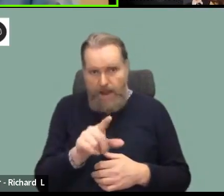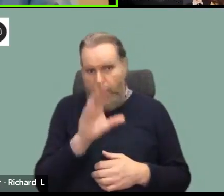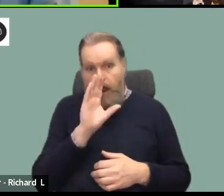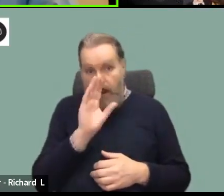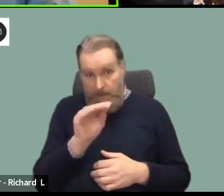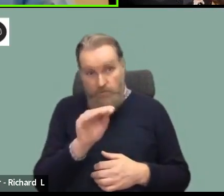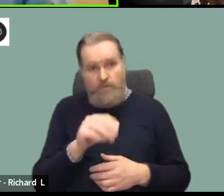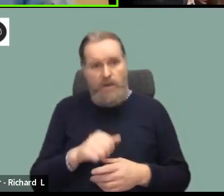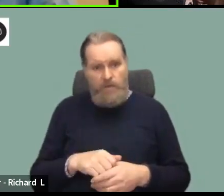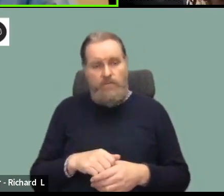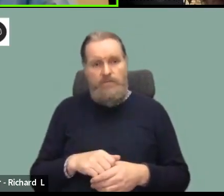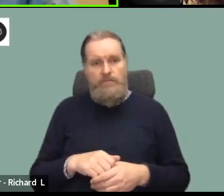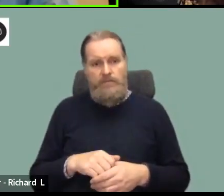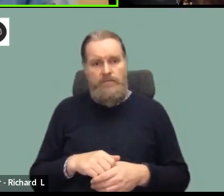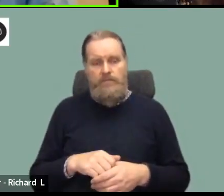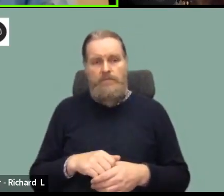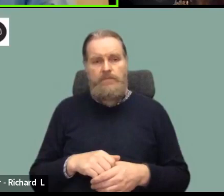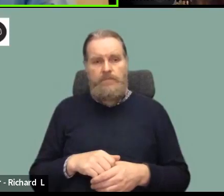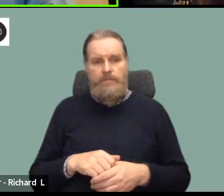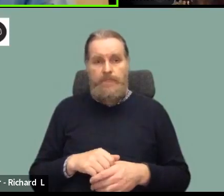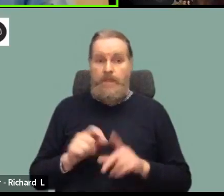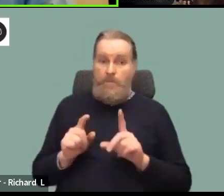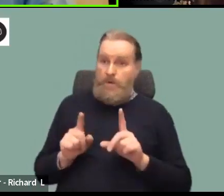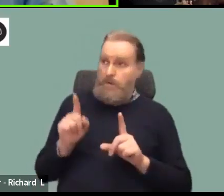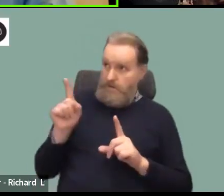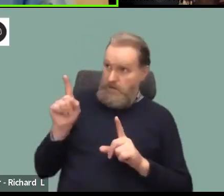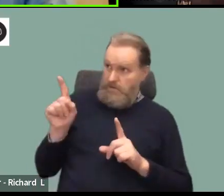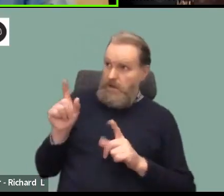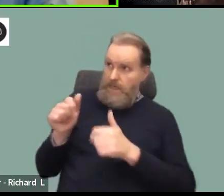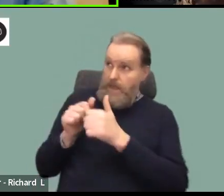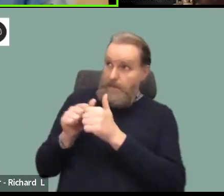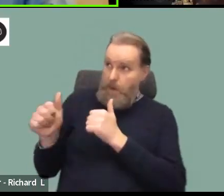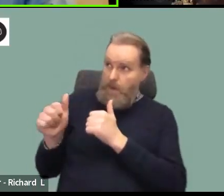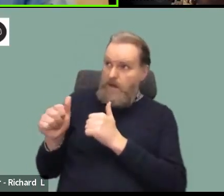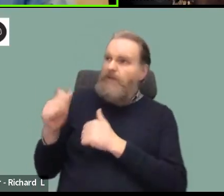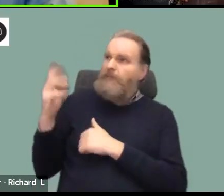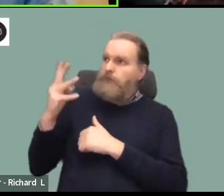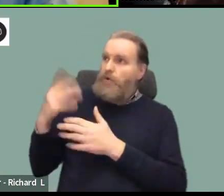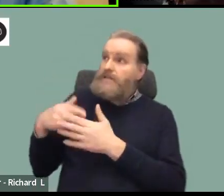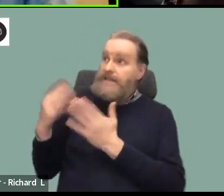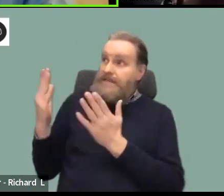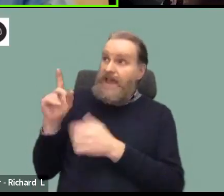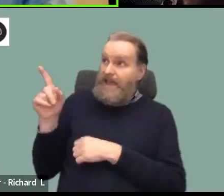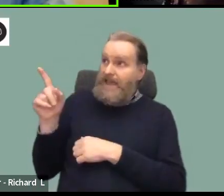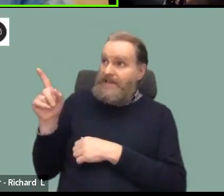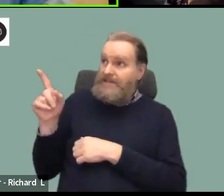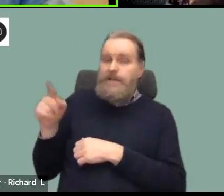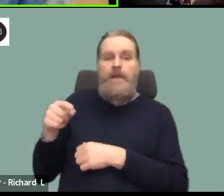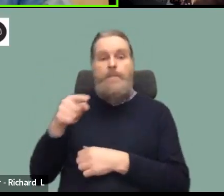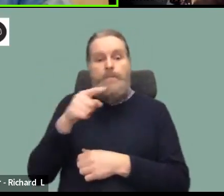action. that there'll be a min that there'll be a minimum of Legal notice a 14 days the employer Legal notice of 14 days the employer but people will know well in advance of that.